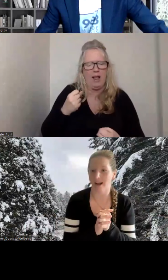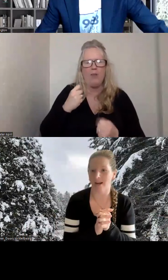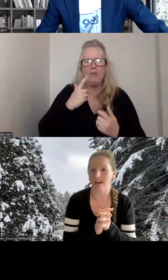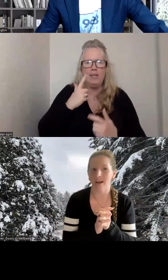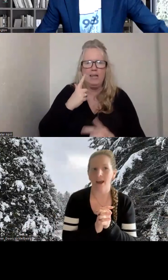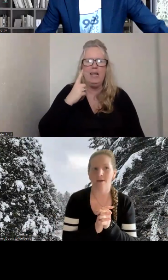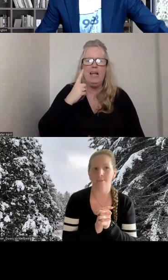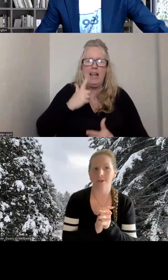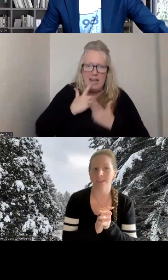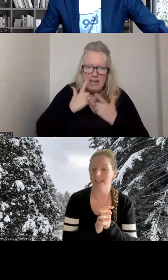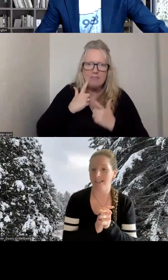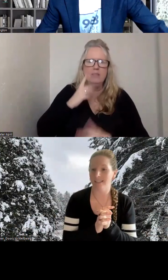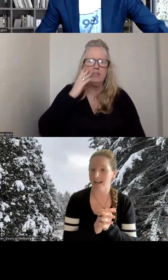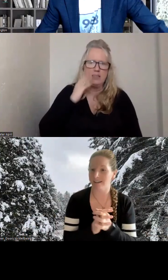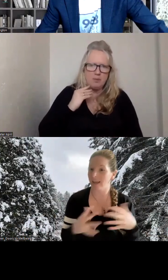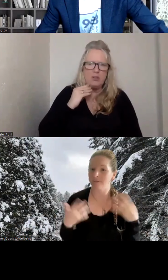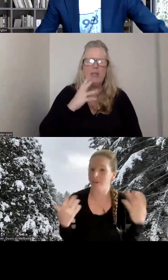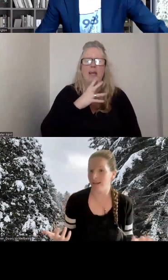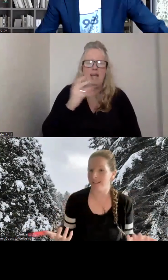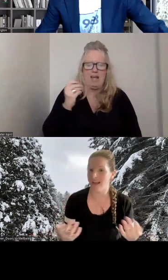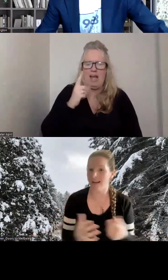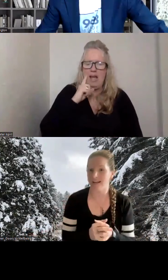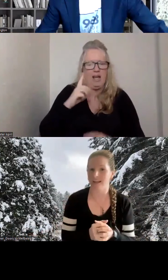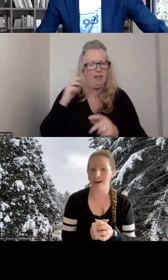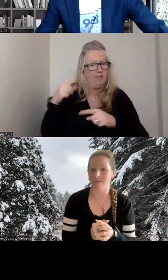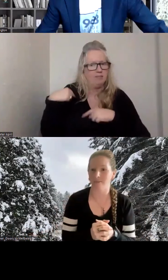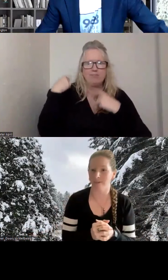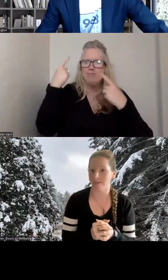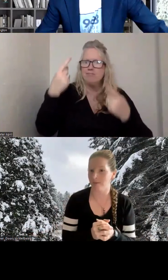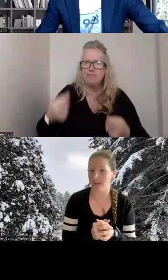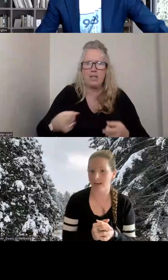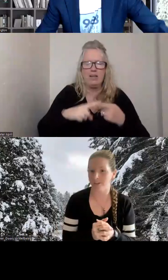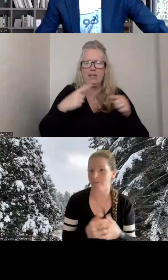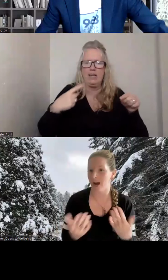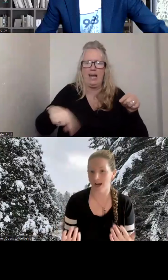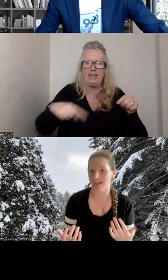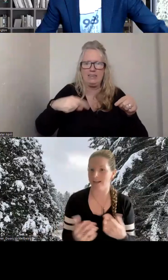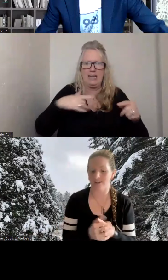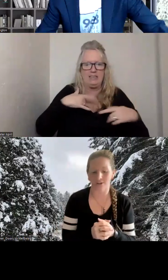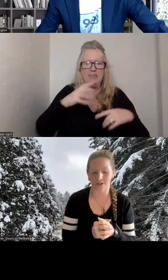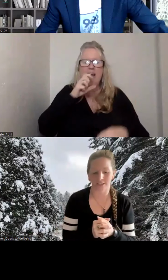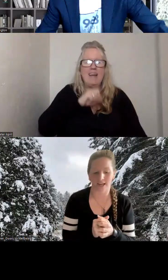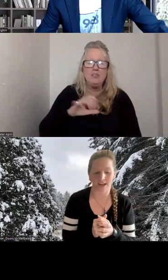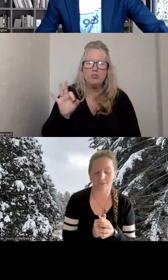AND I HAVE LIFELONG ANXIETY FROM THE AGE OF NINE AS EARLY AS I